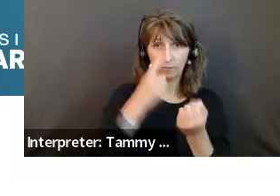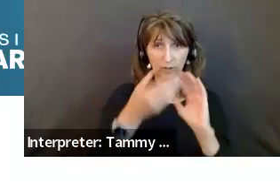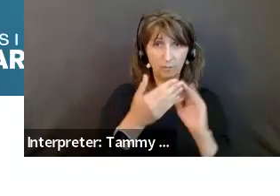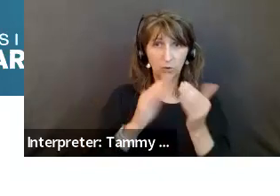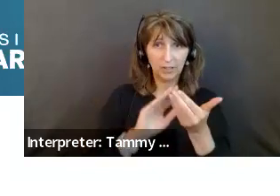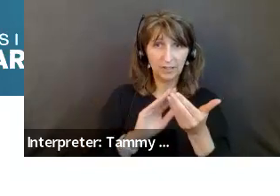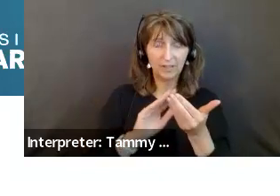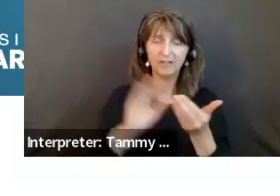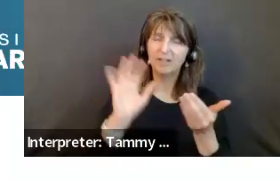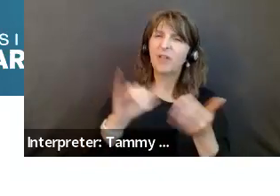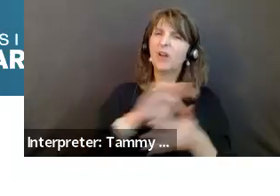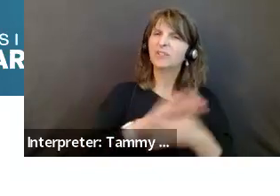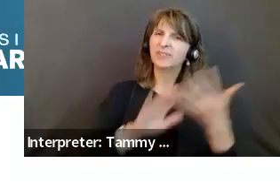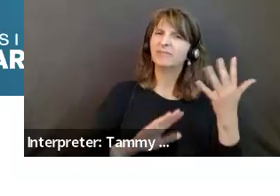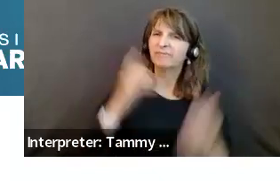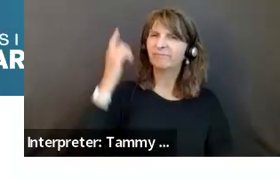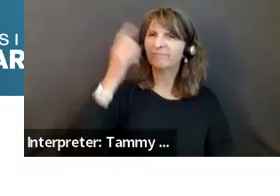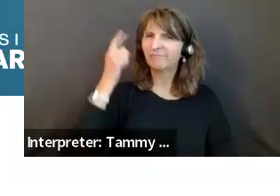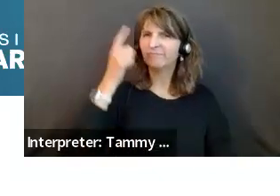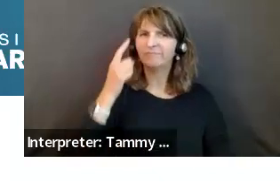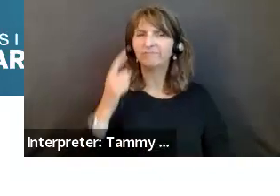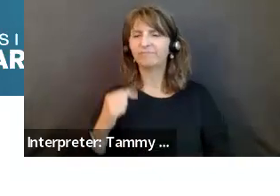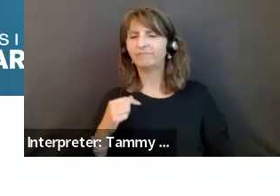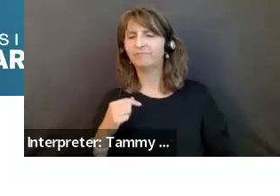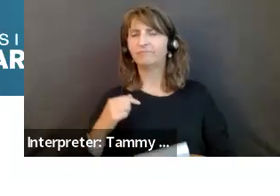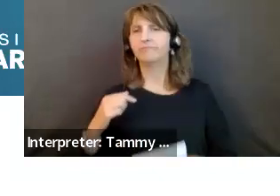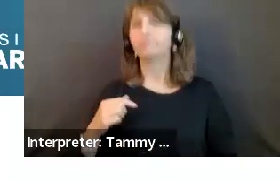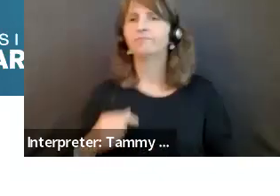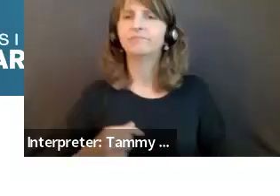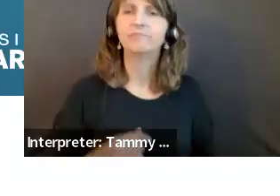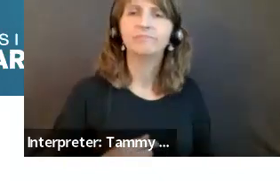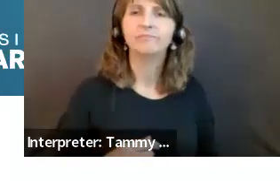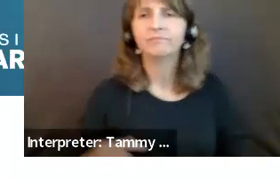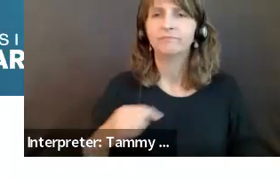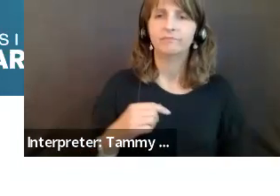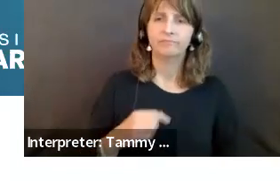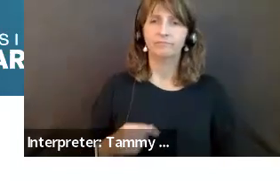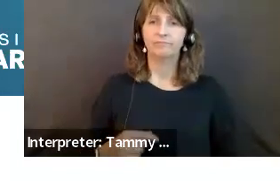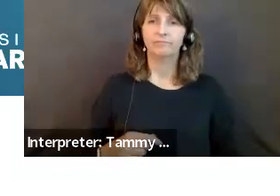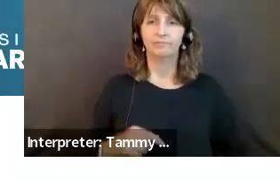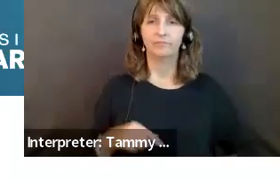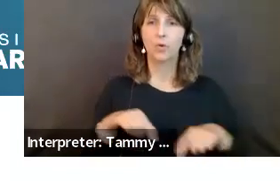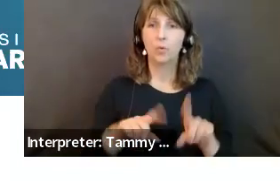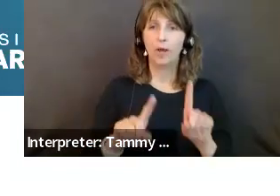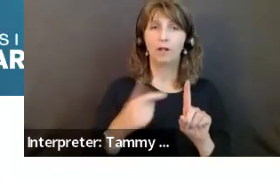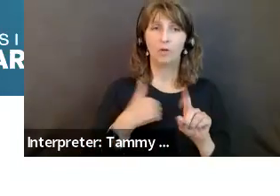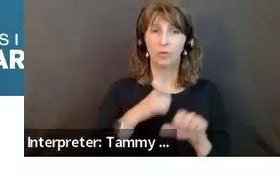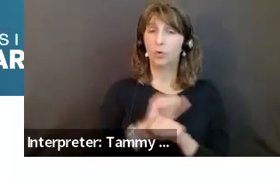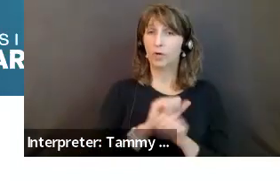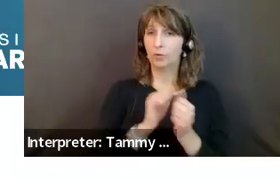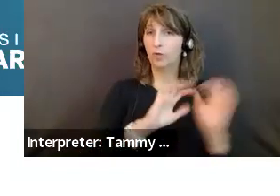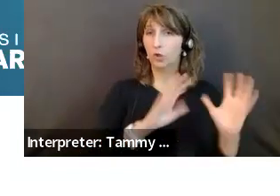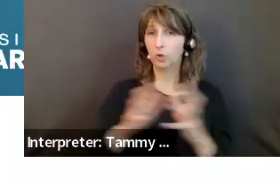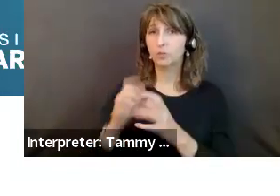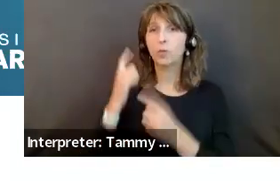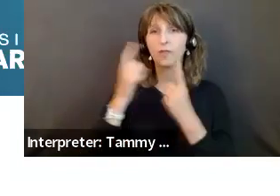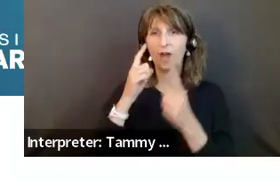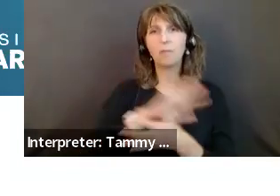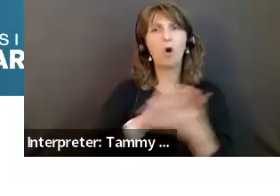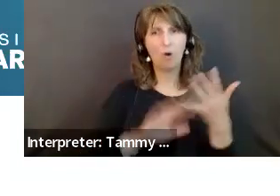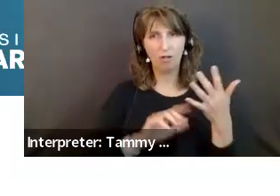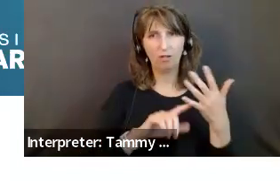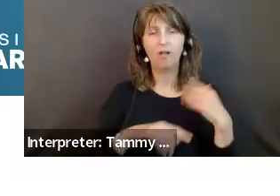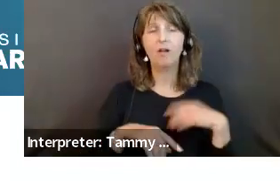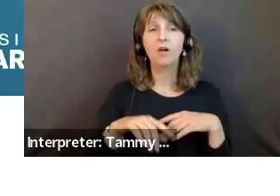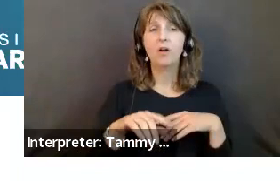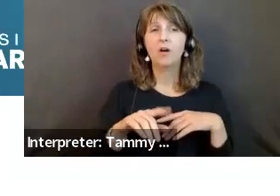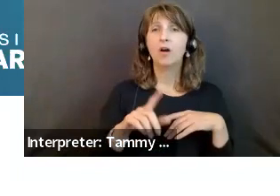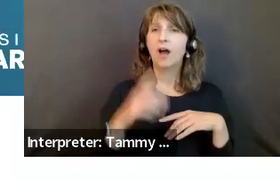All of these things to consider, we took into consideration. When we were working with the groups. And we would often meet, I think some of you, were on this.